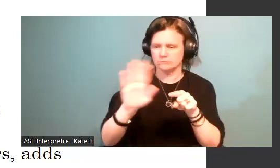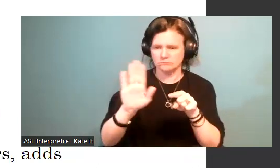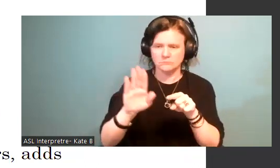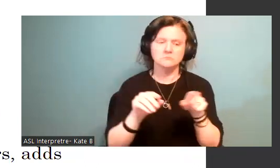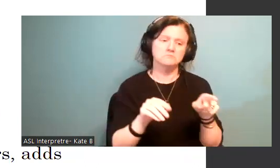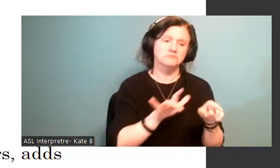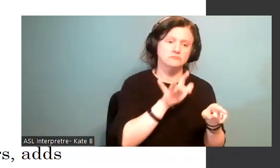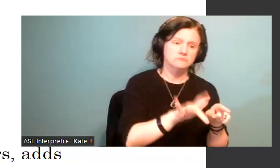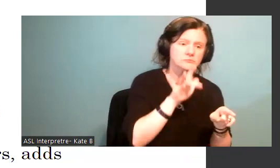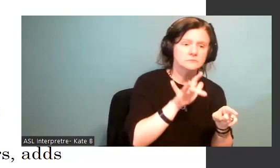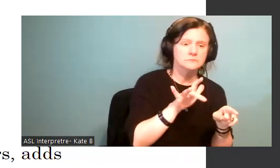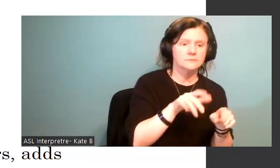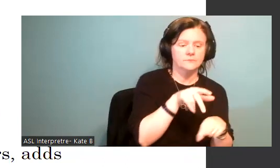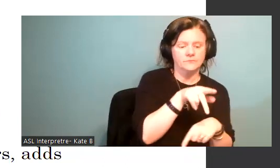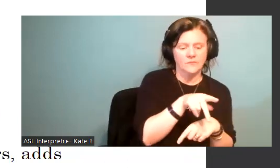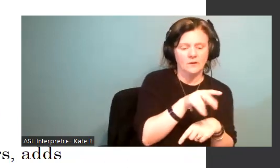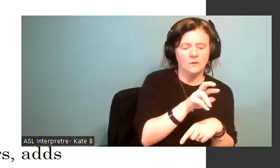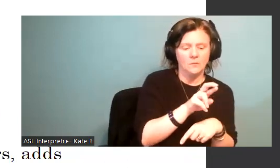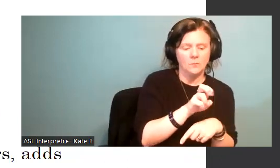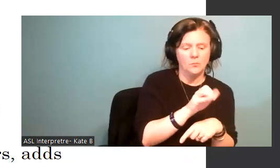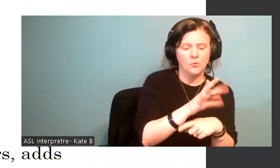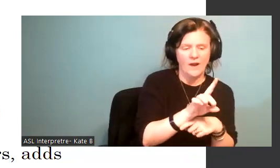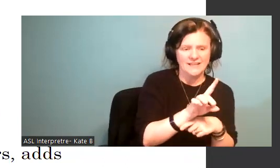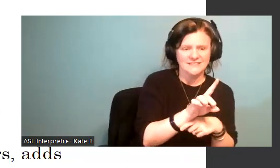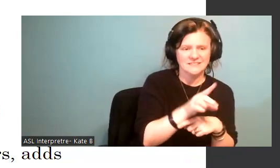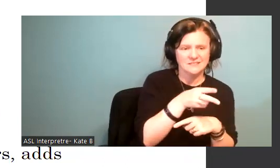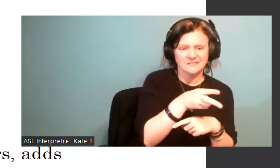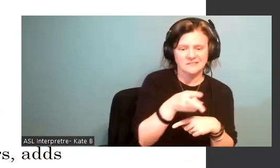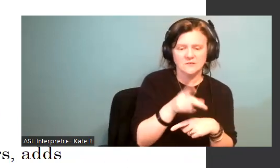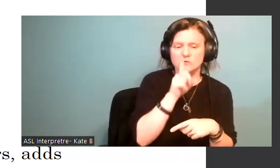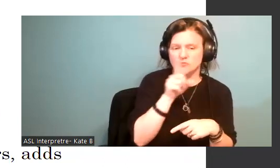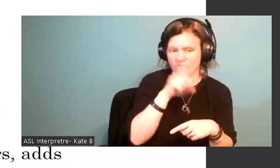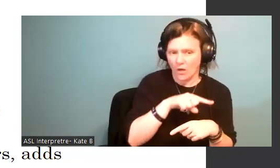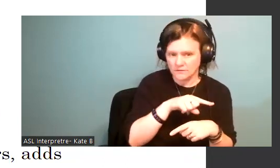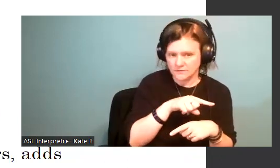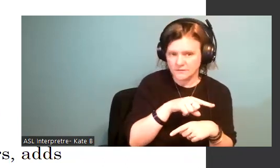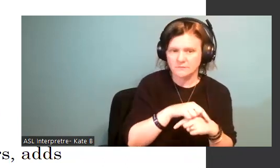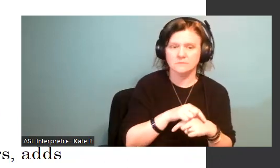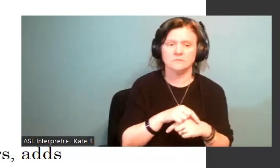if you have a button that toggles a setting on and